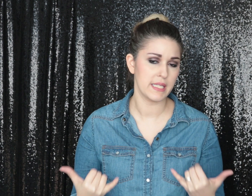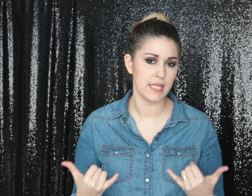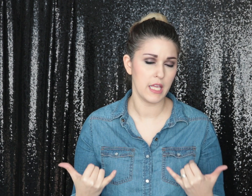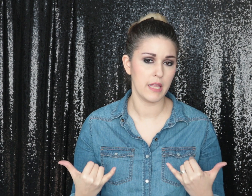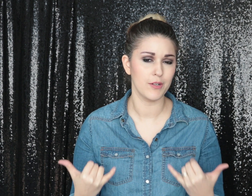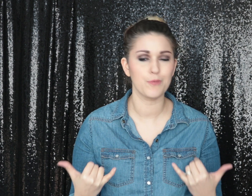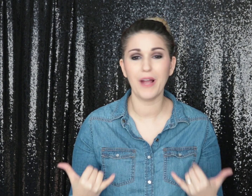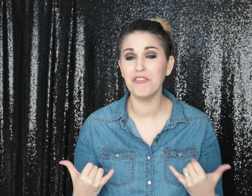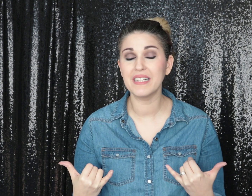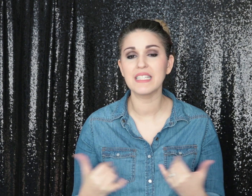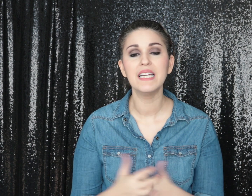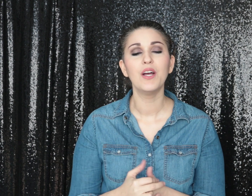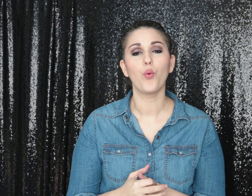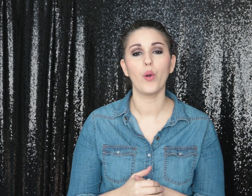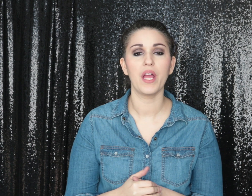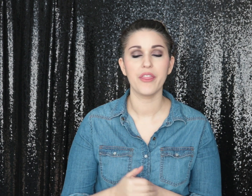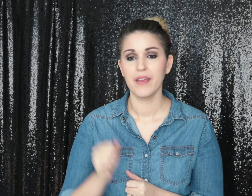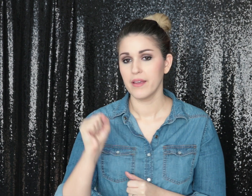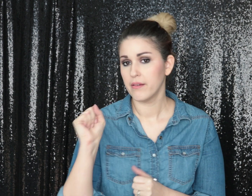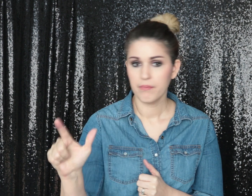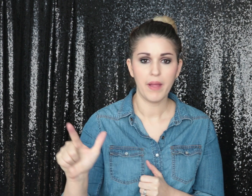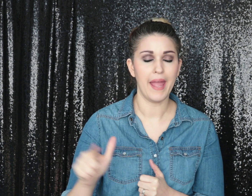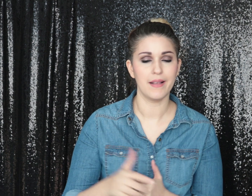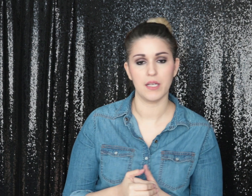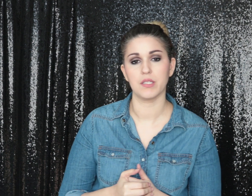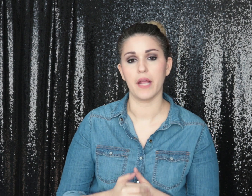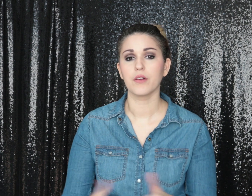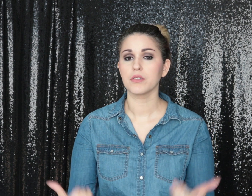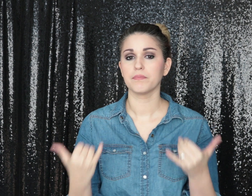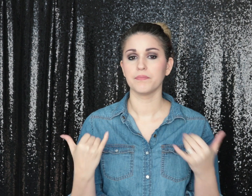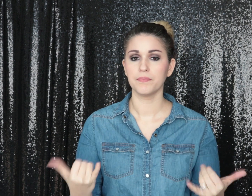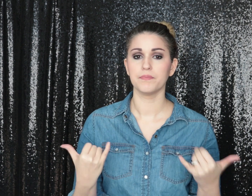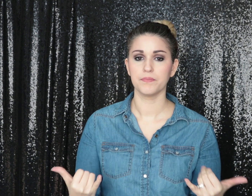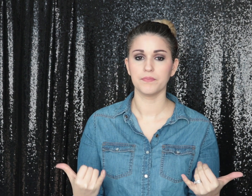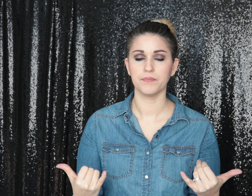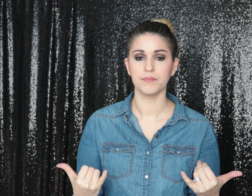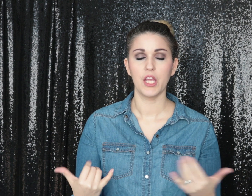I see the most prevalent with Asl signs you're going to see today with more,